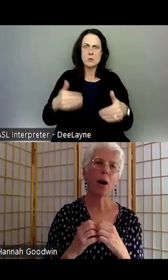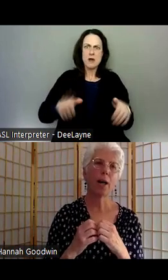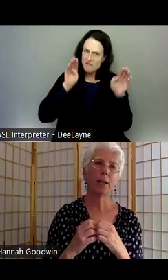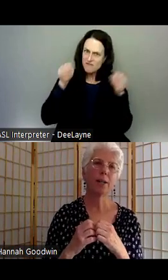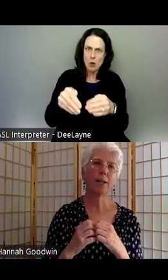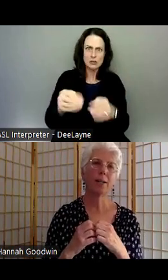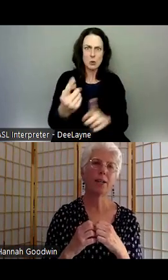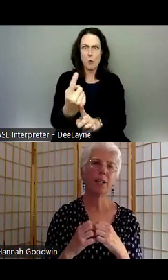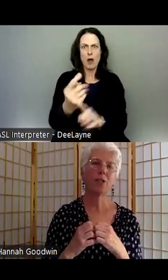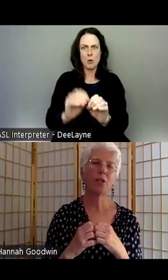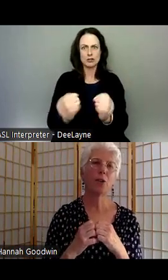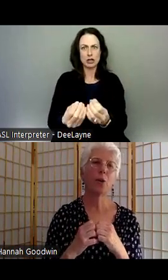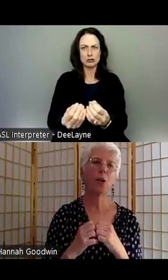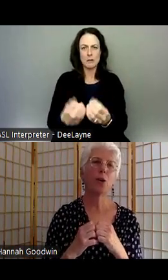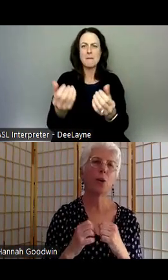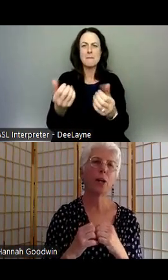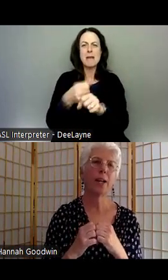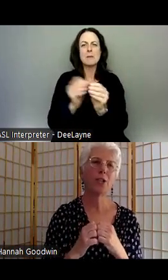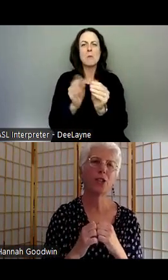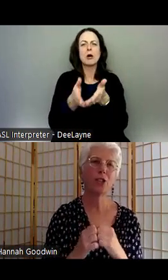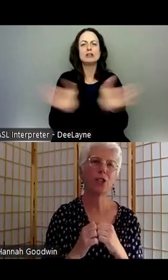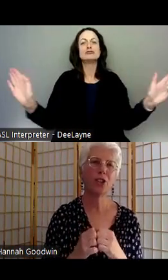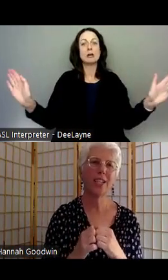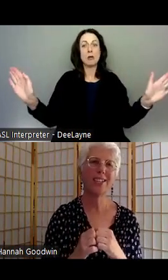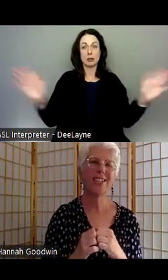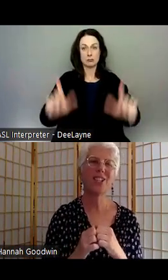on the organizational journey